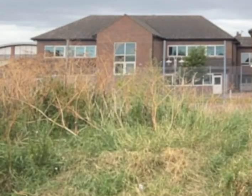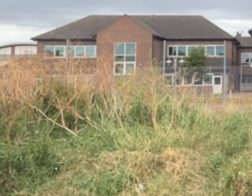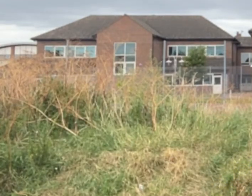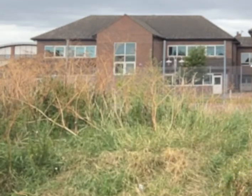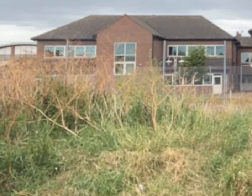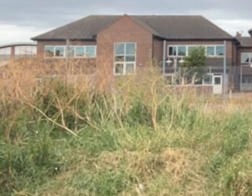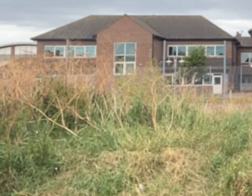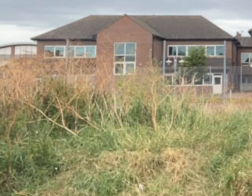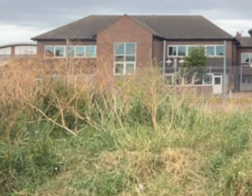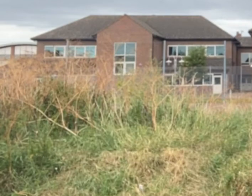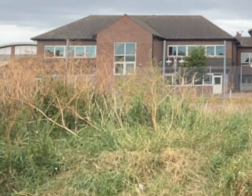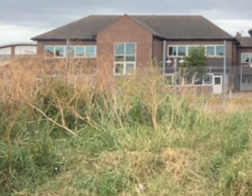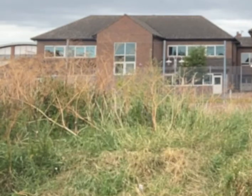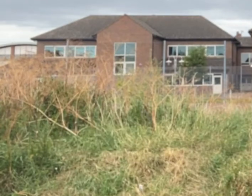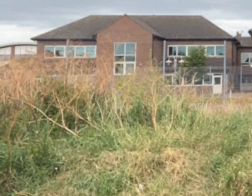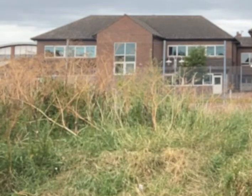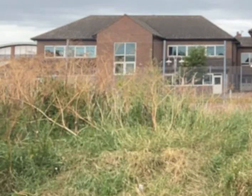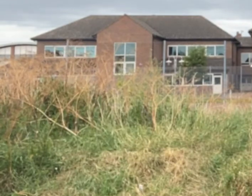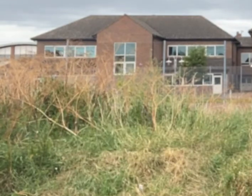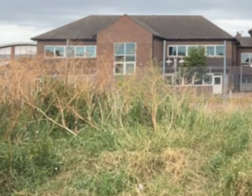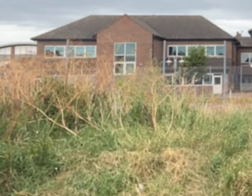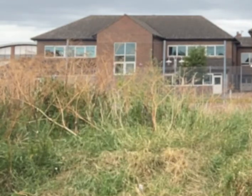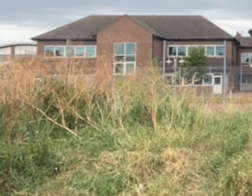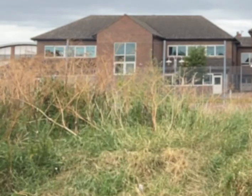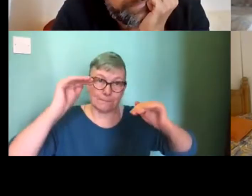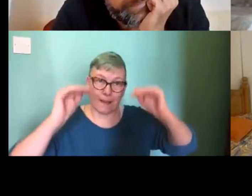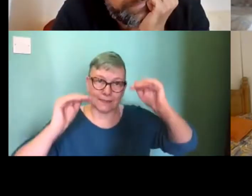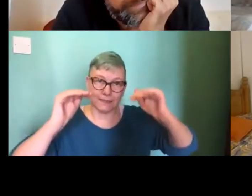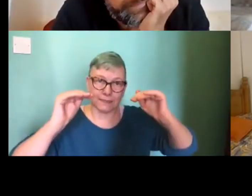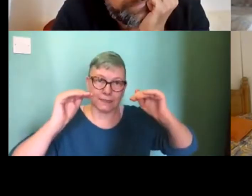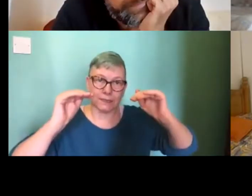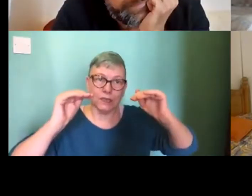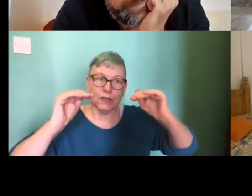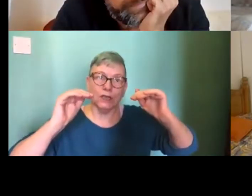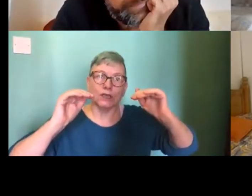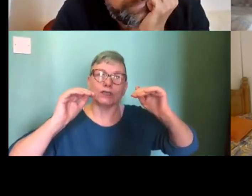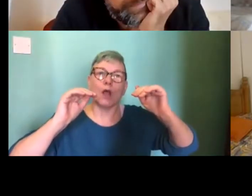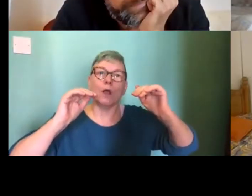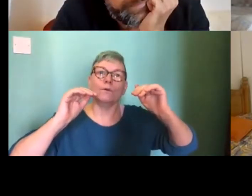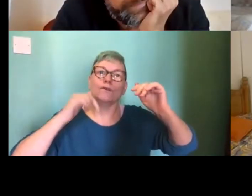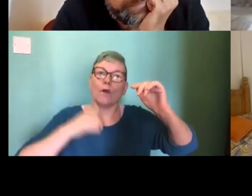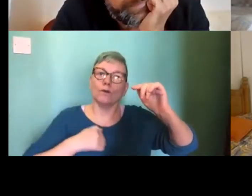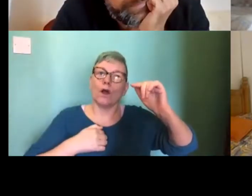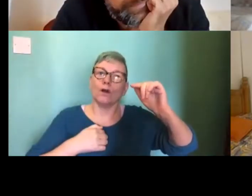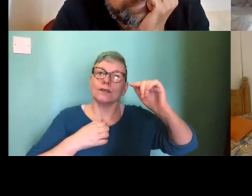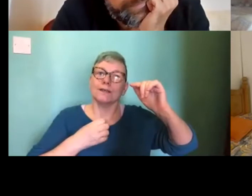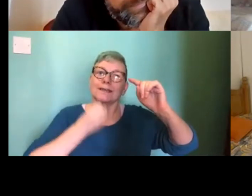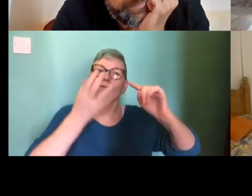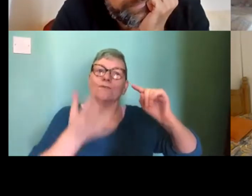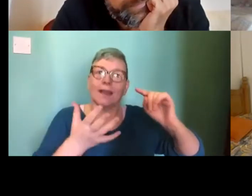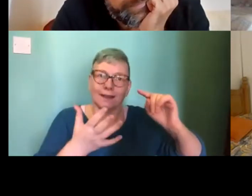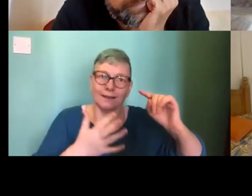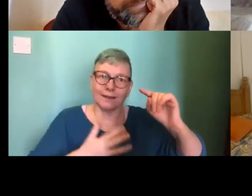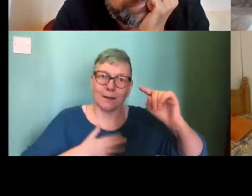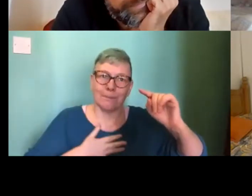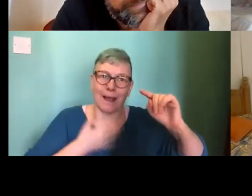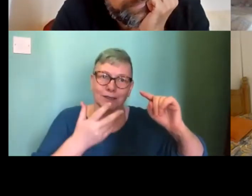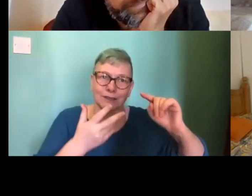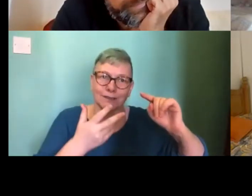all the compassions have to be evenly balanced. So if you're not giving compassion,